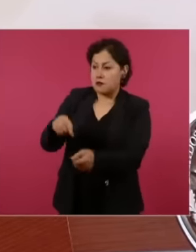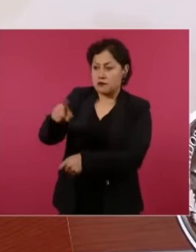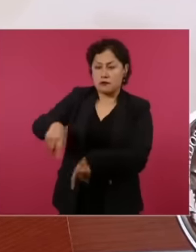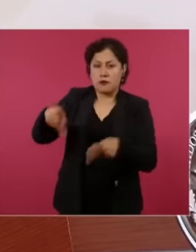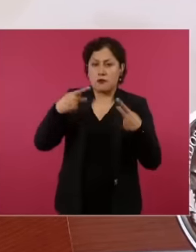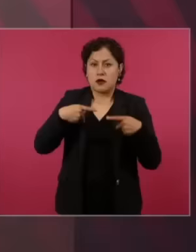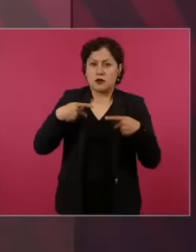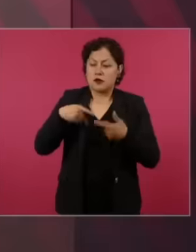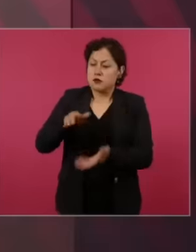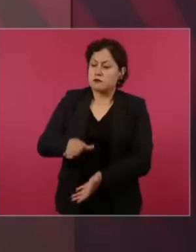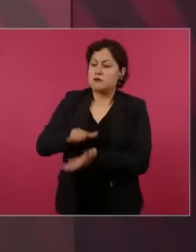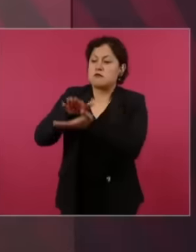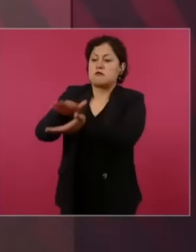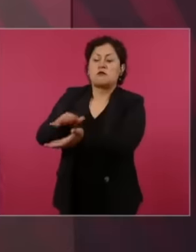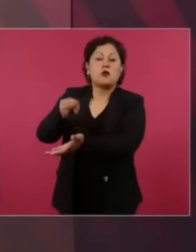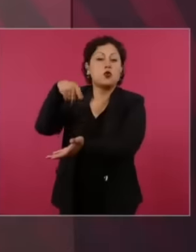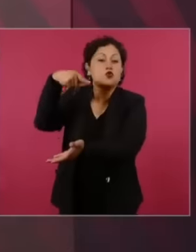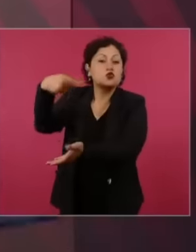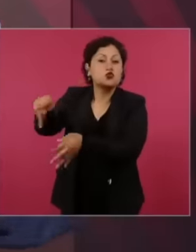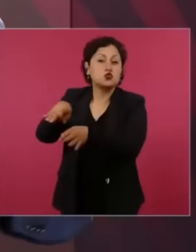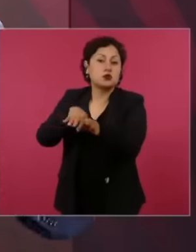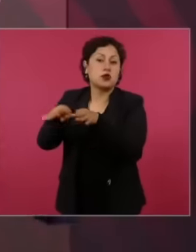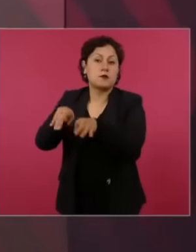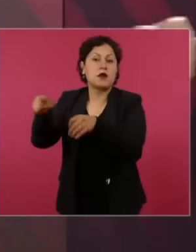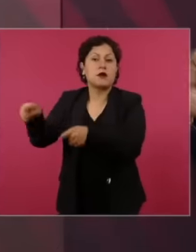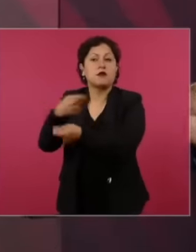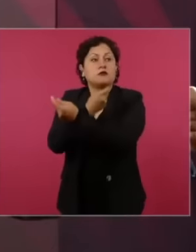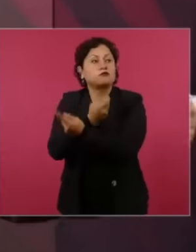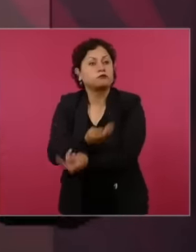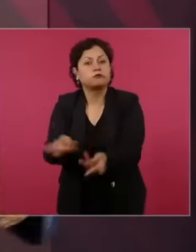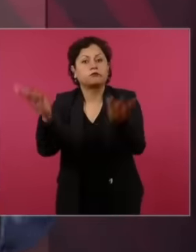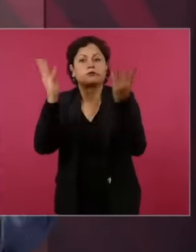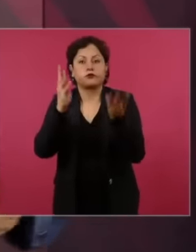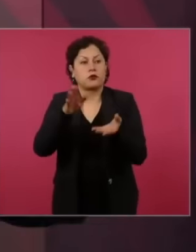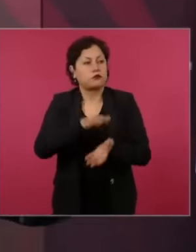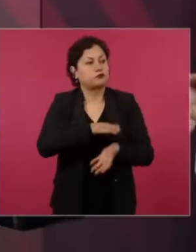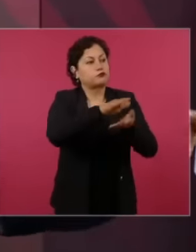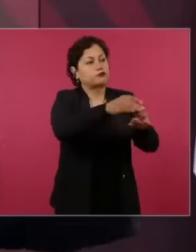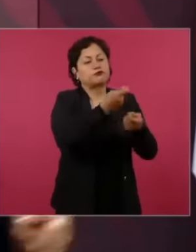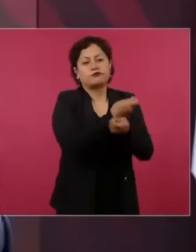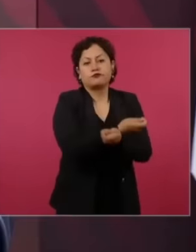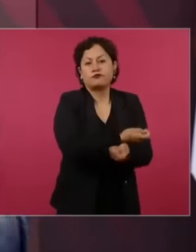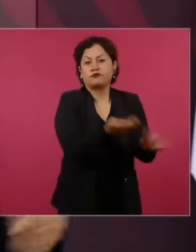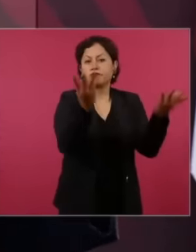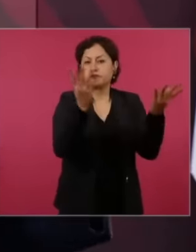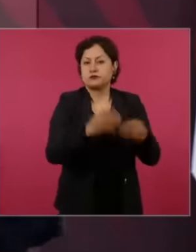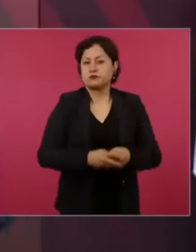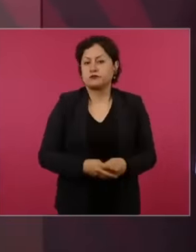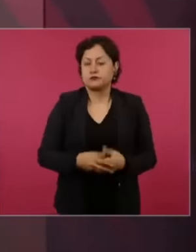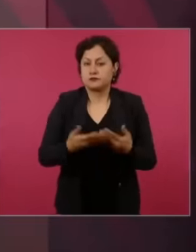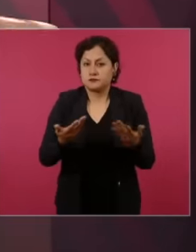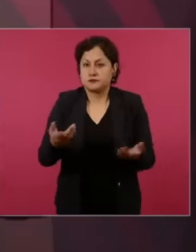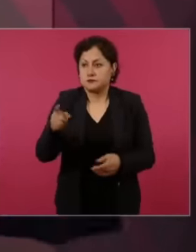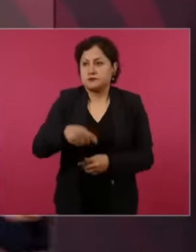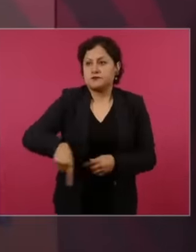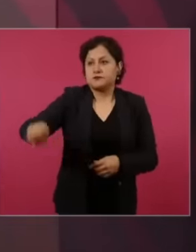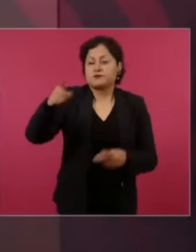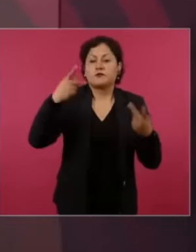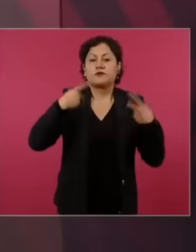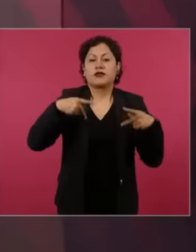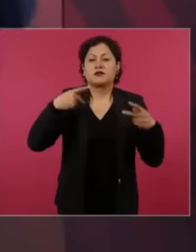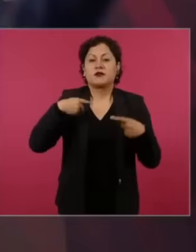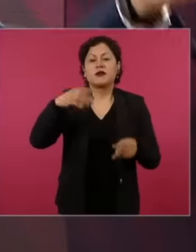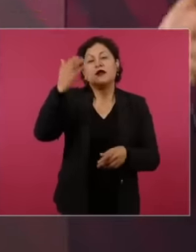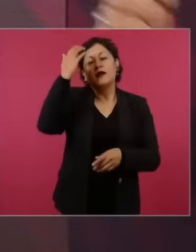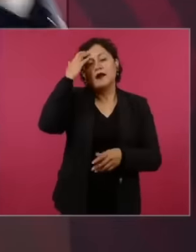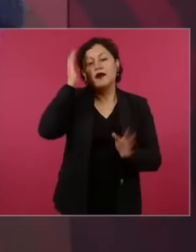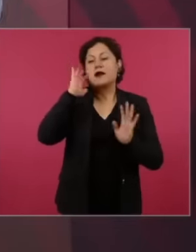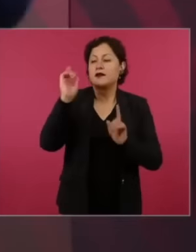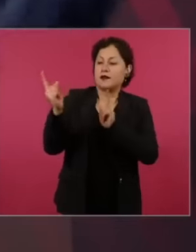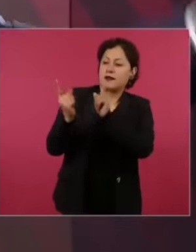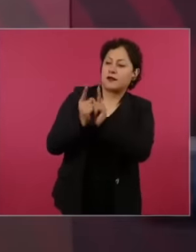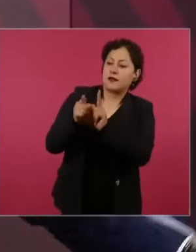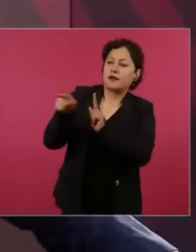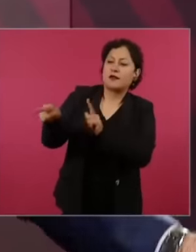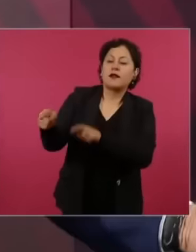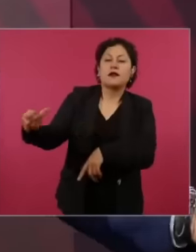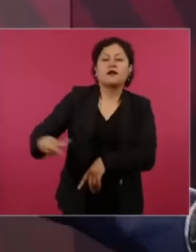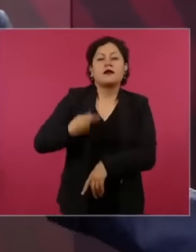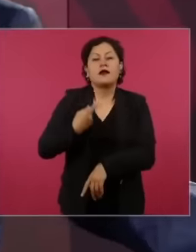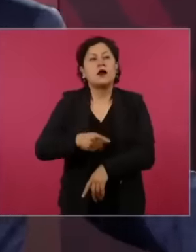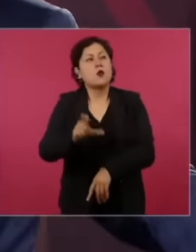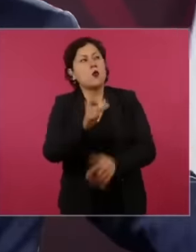newspaper and they got to know him and they knew who he was and people told him when the